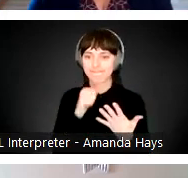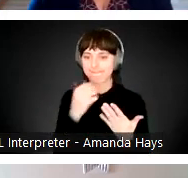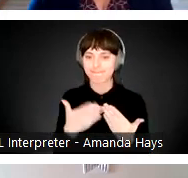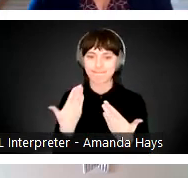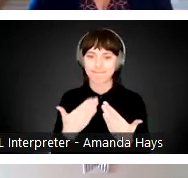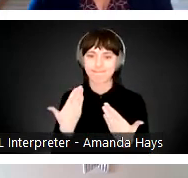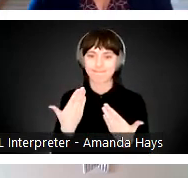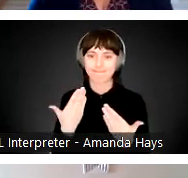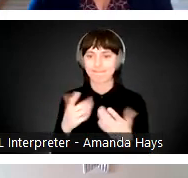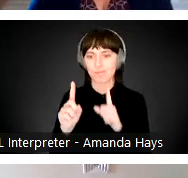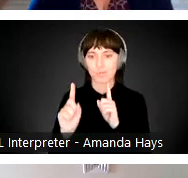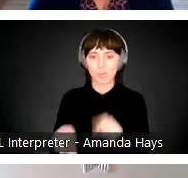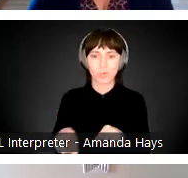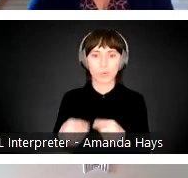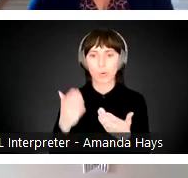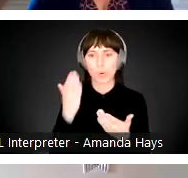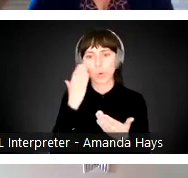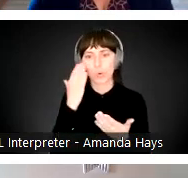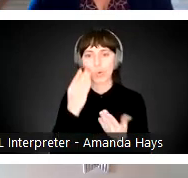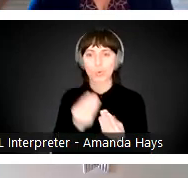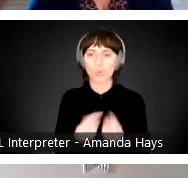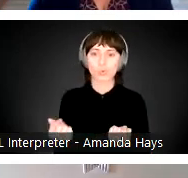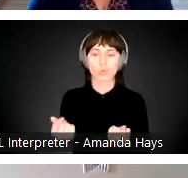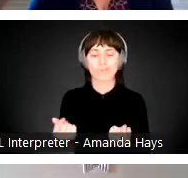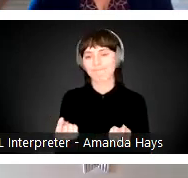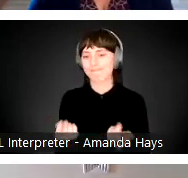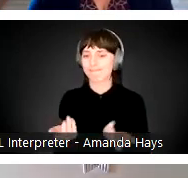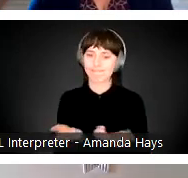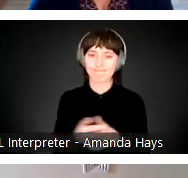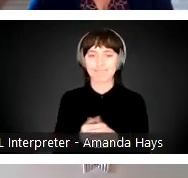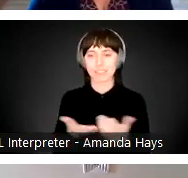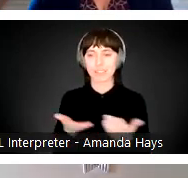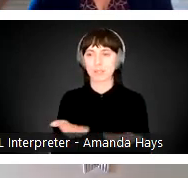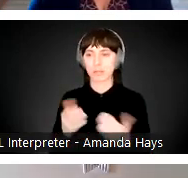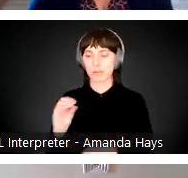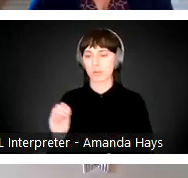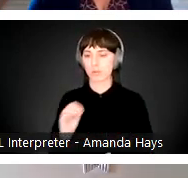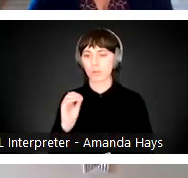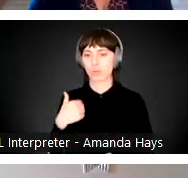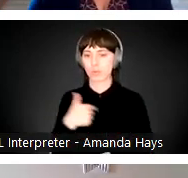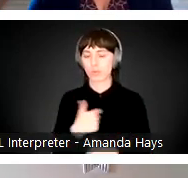answer or easy solution. What we have here in Oregon is